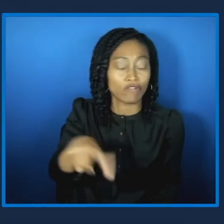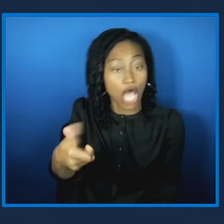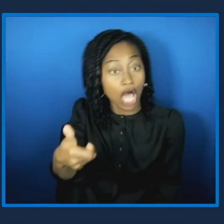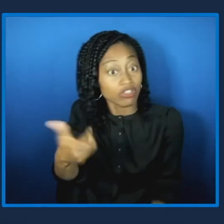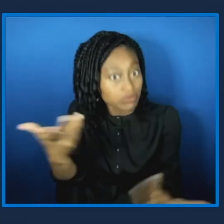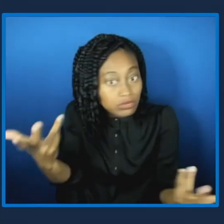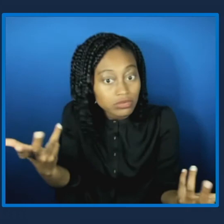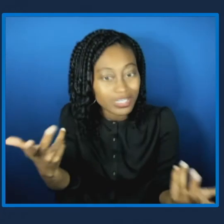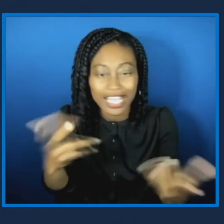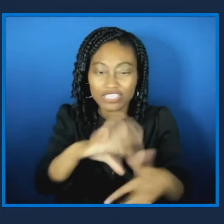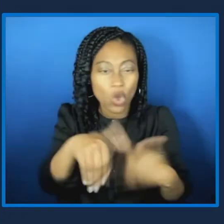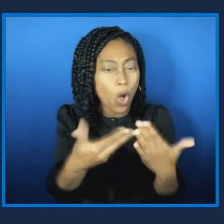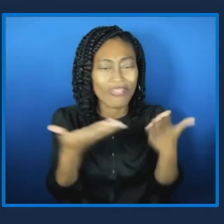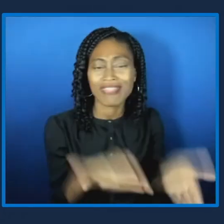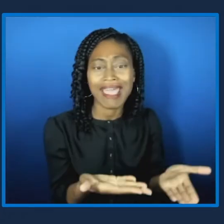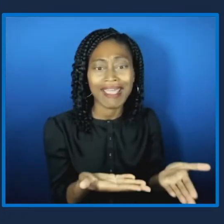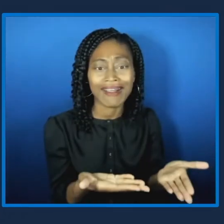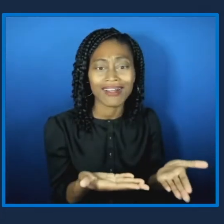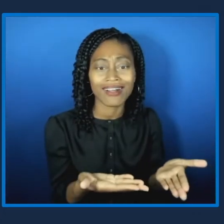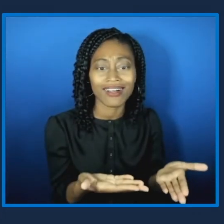Fantastic. Call to action?